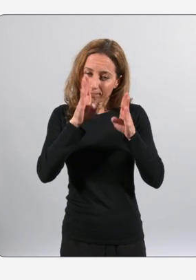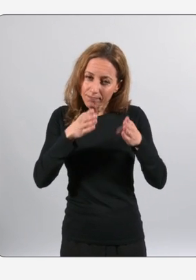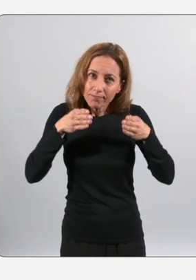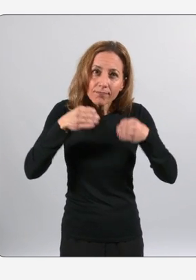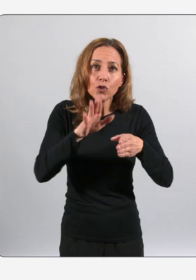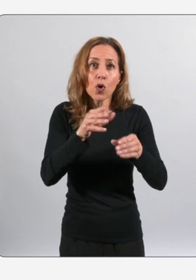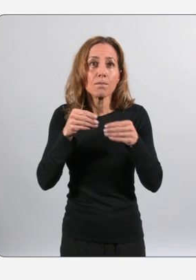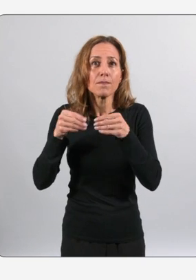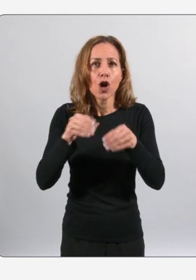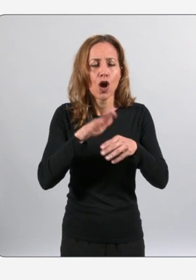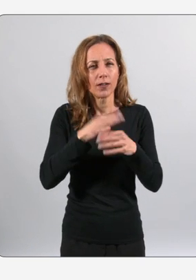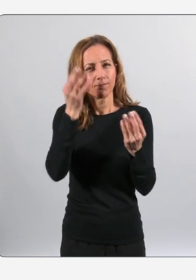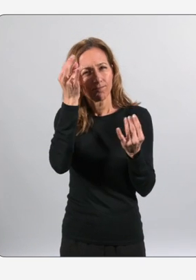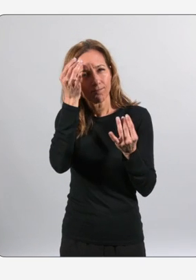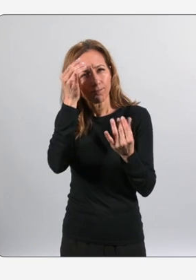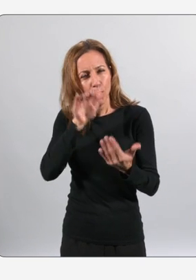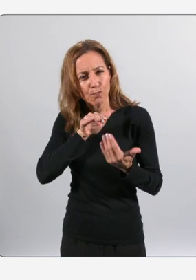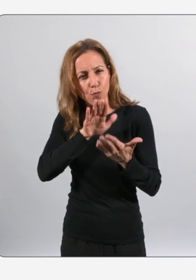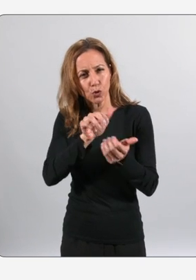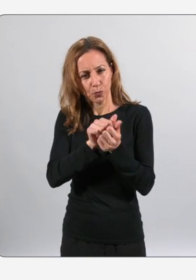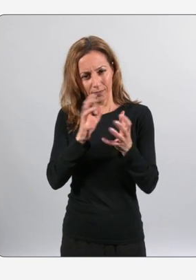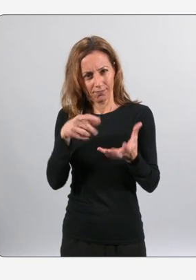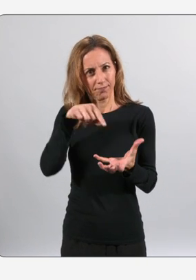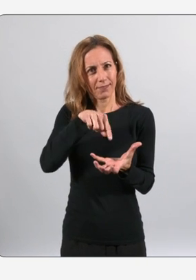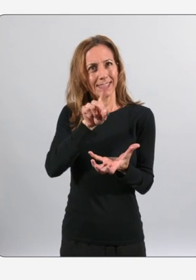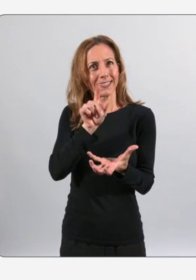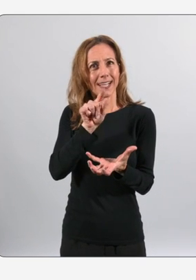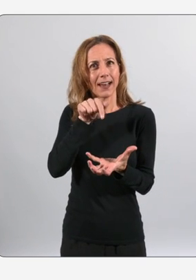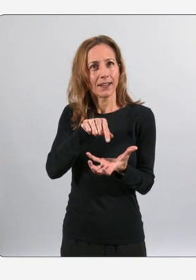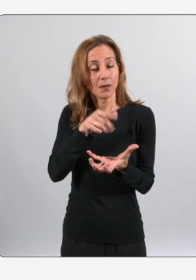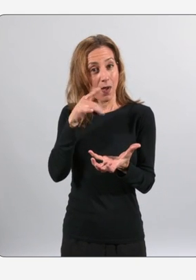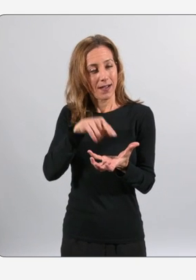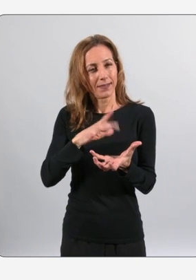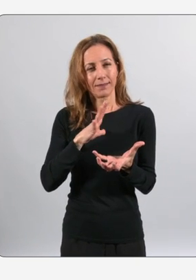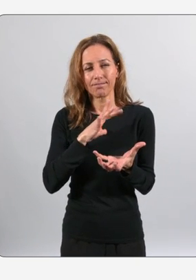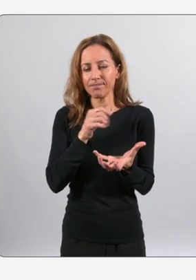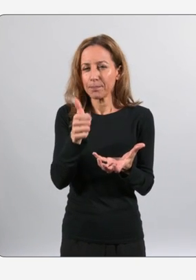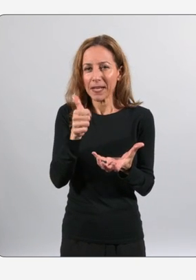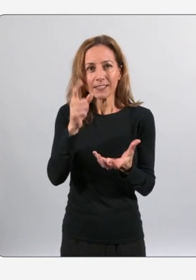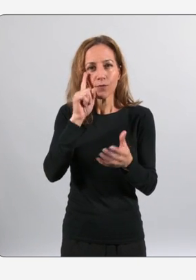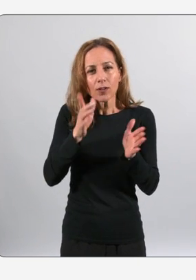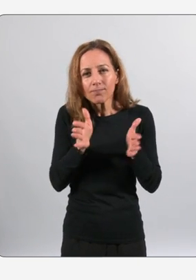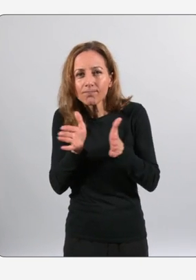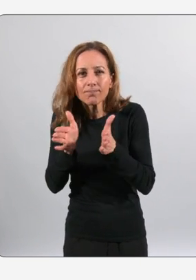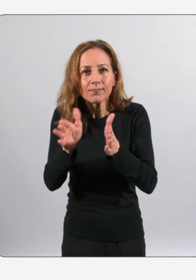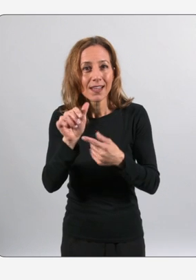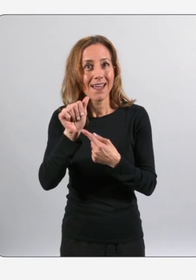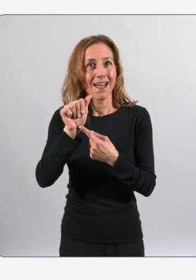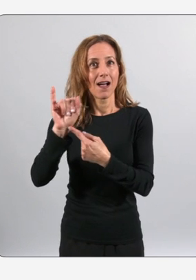approach with that data, as it's the best way to confidently steer the AI. The gap is widening between